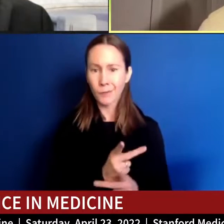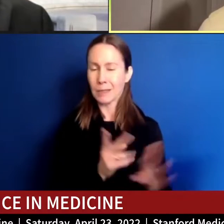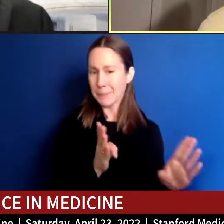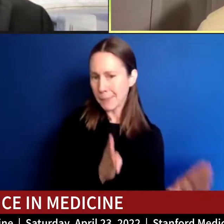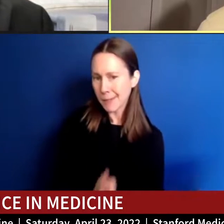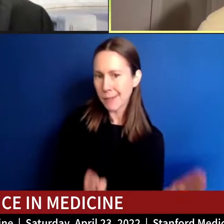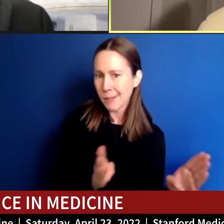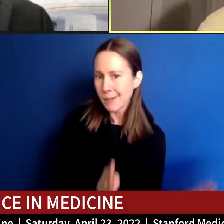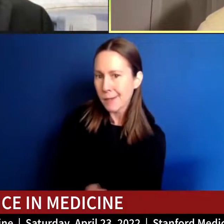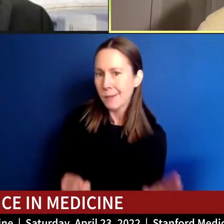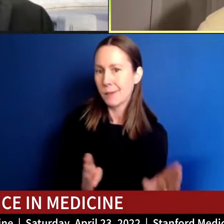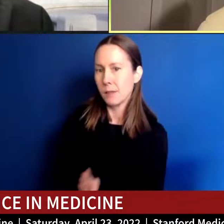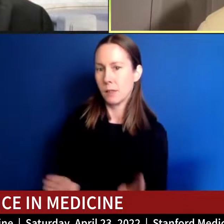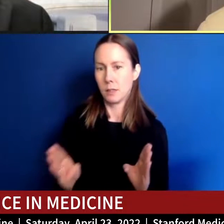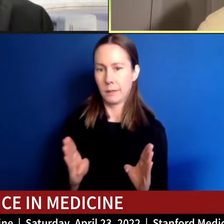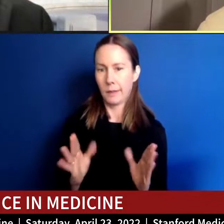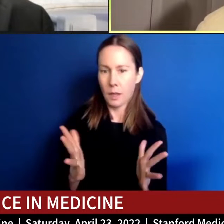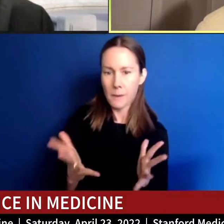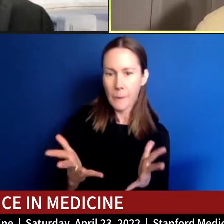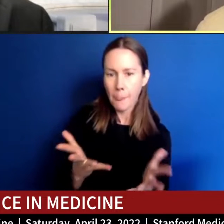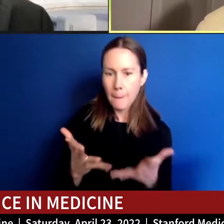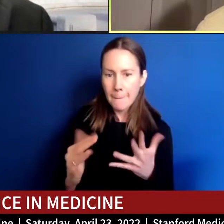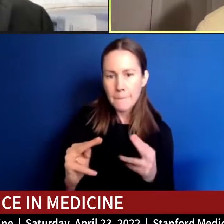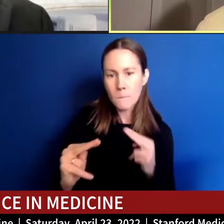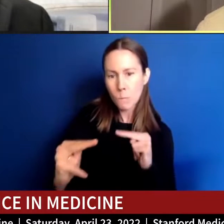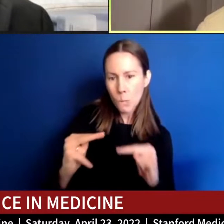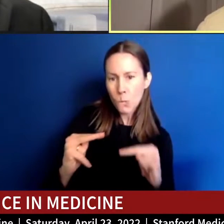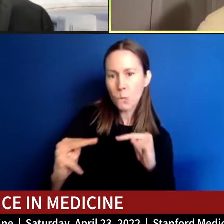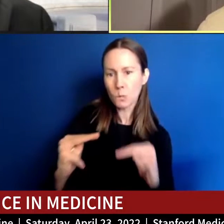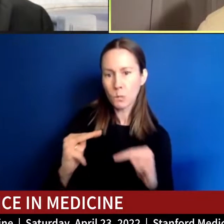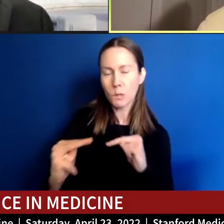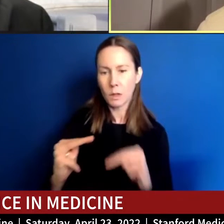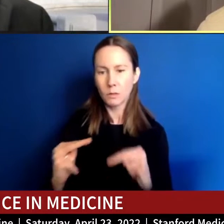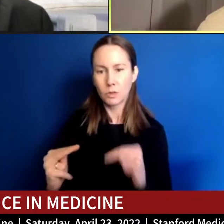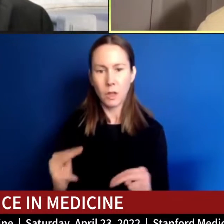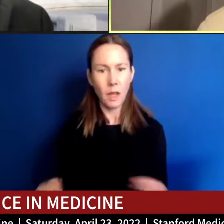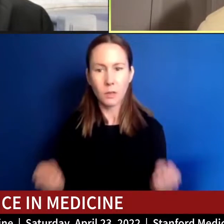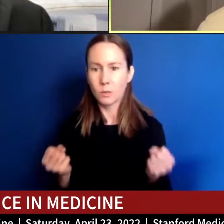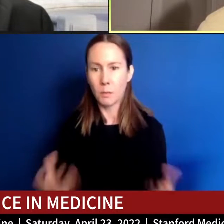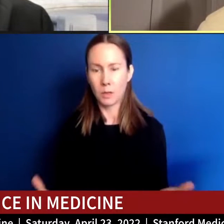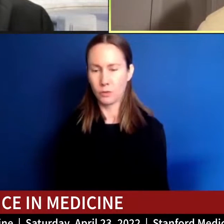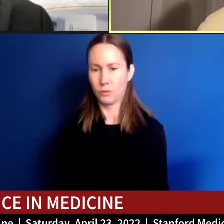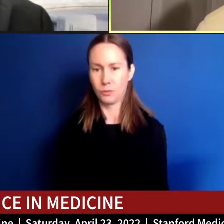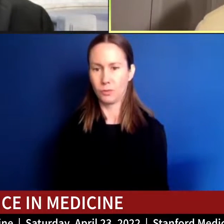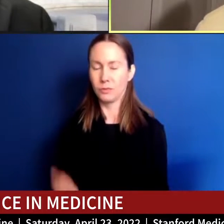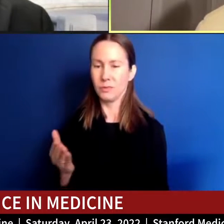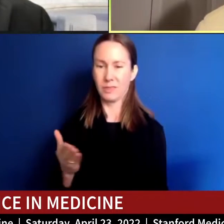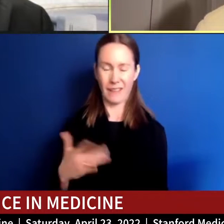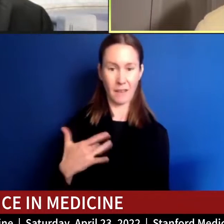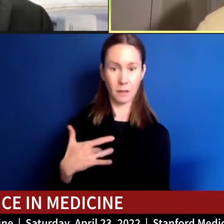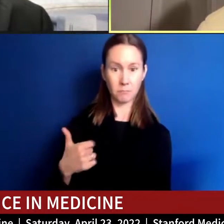and negotiate, and think about if they disclose, or whether they request